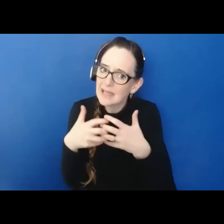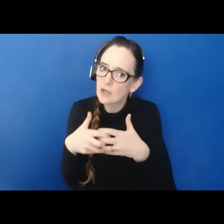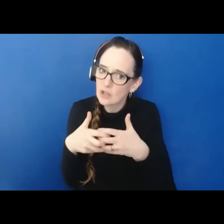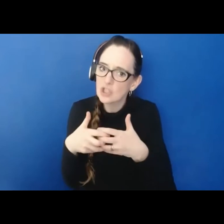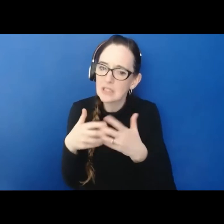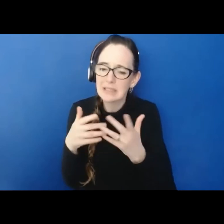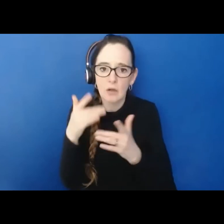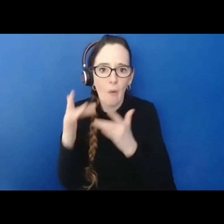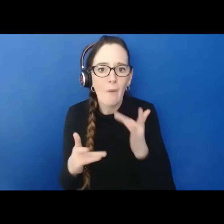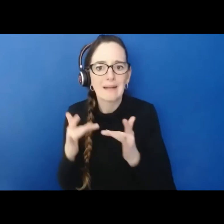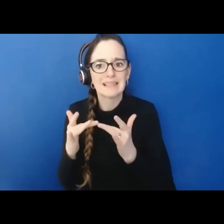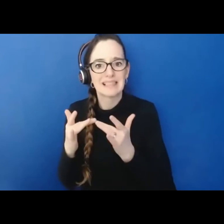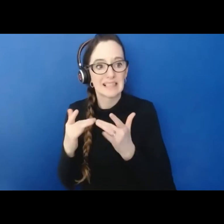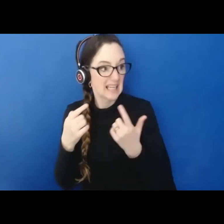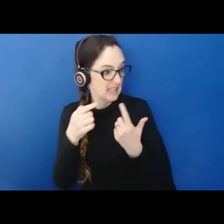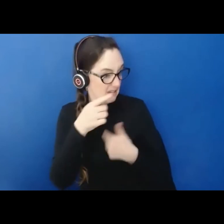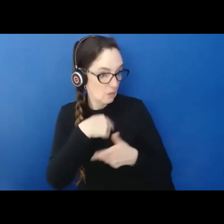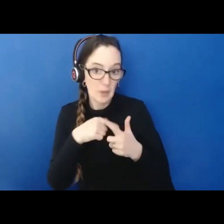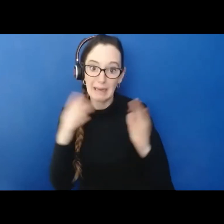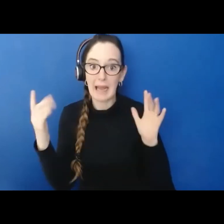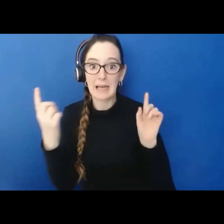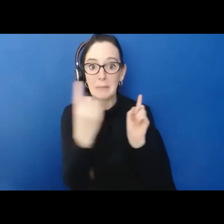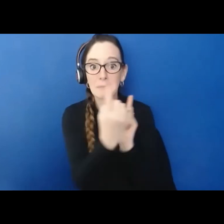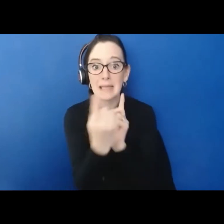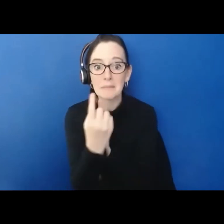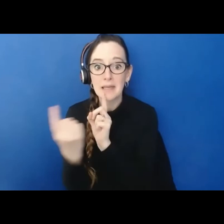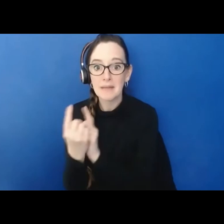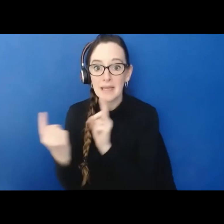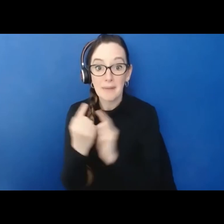of being here together, of being coming from different places in the